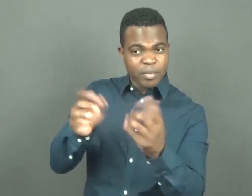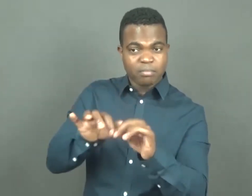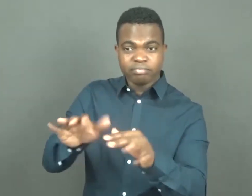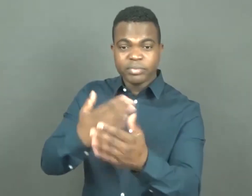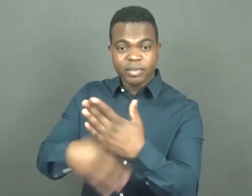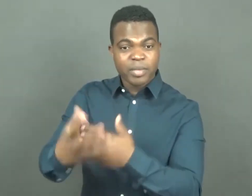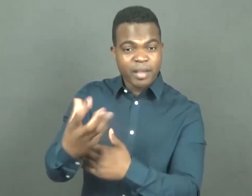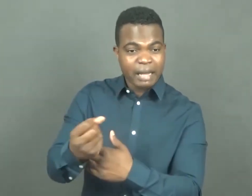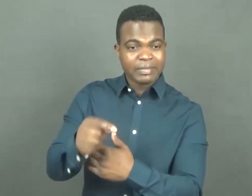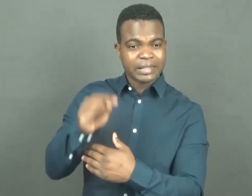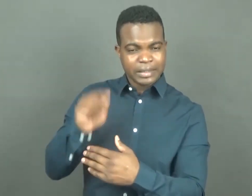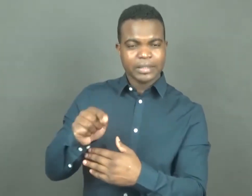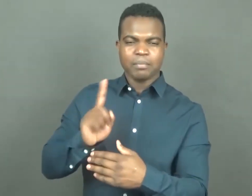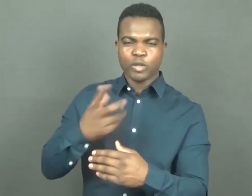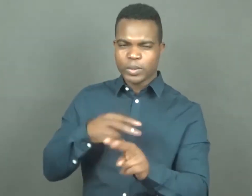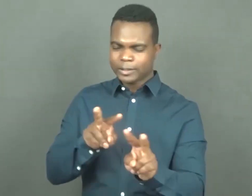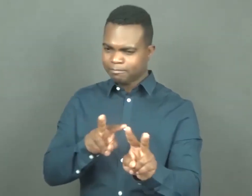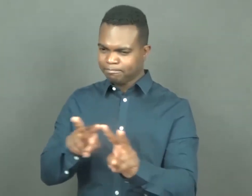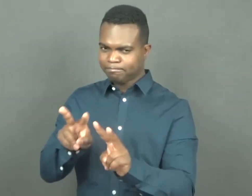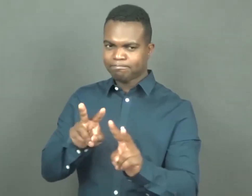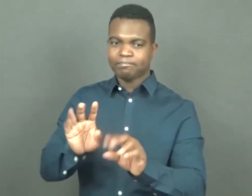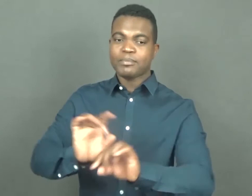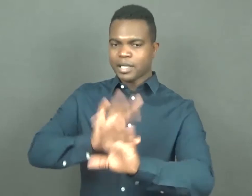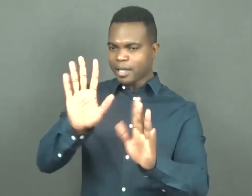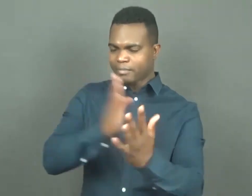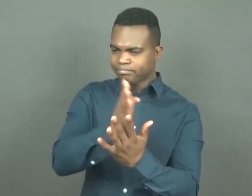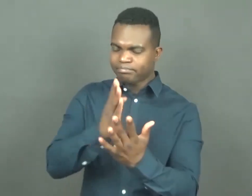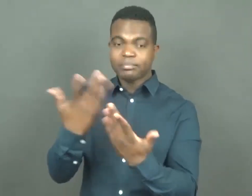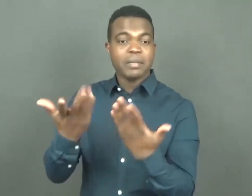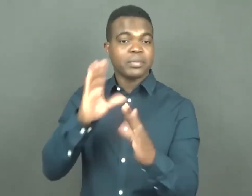I think the second question someone put in the chat was about this estimate about children with